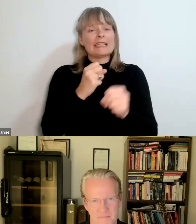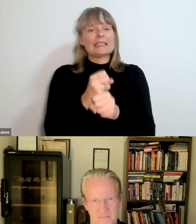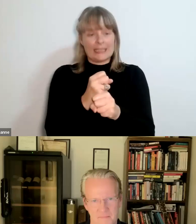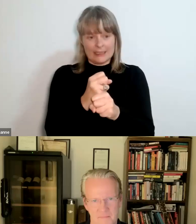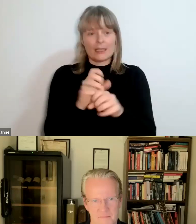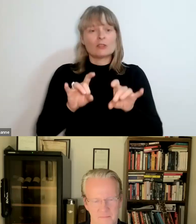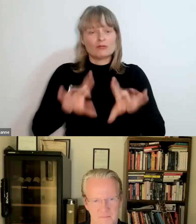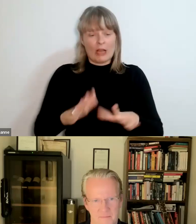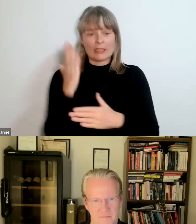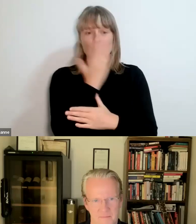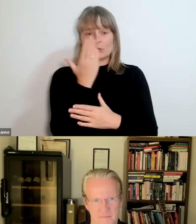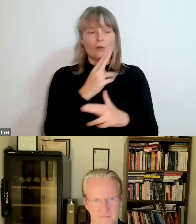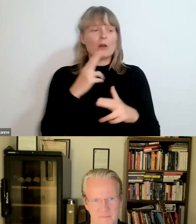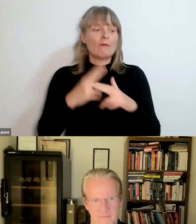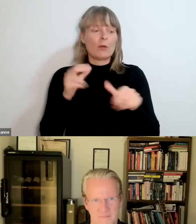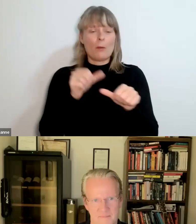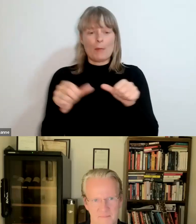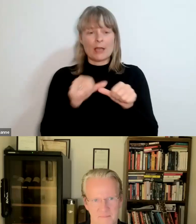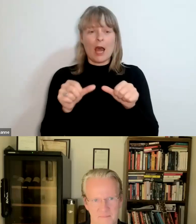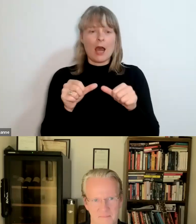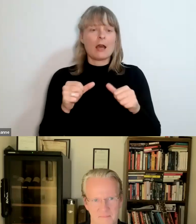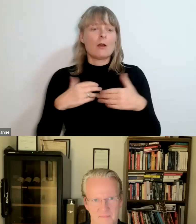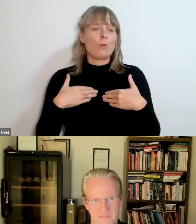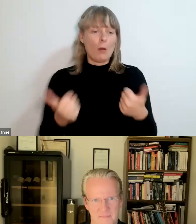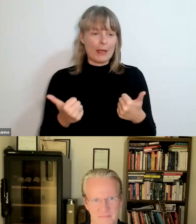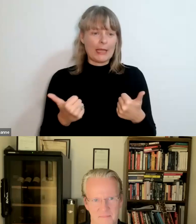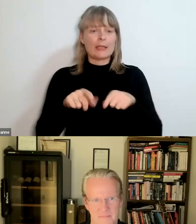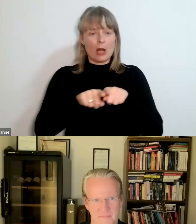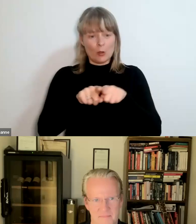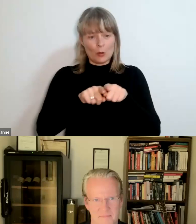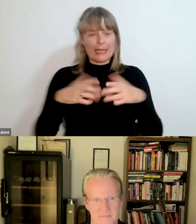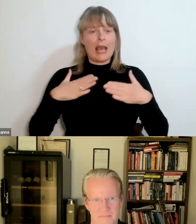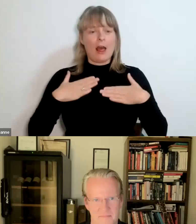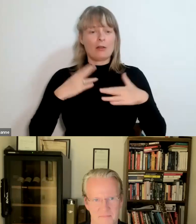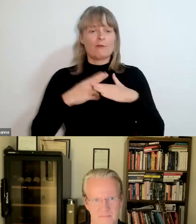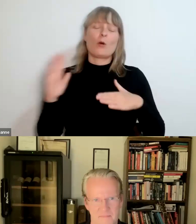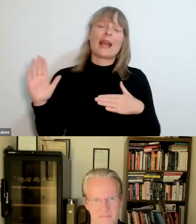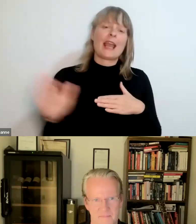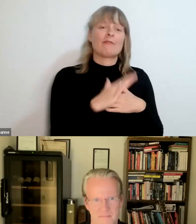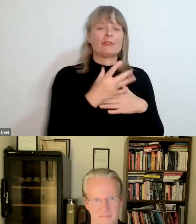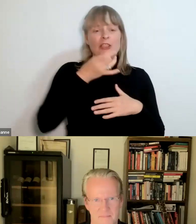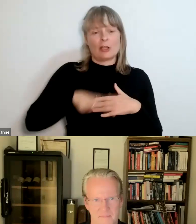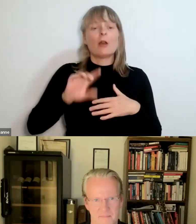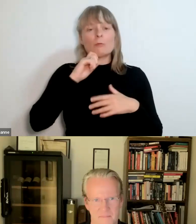Melbourne in Australia. Pasi is currently Professor of Educational Leadership at the University of Melbourne